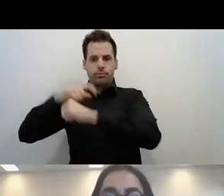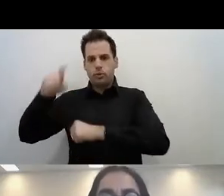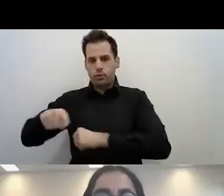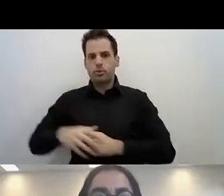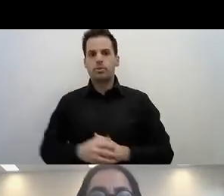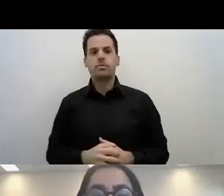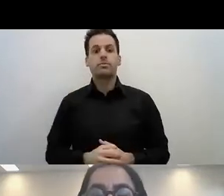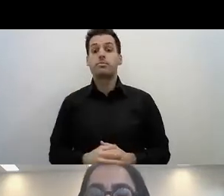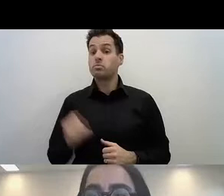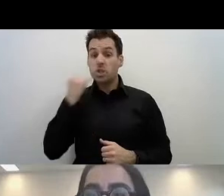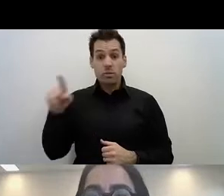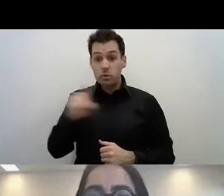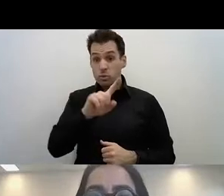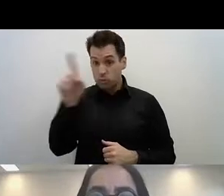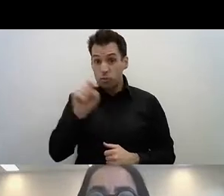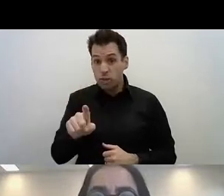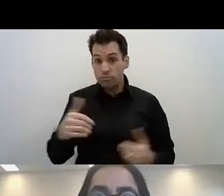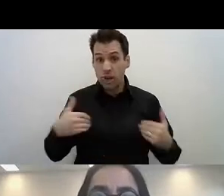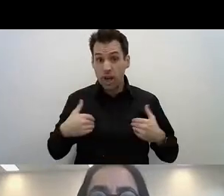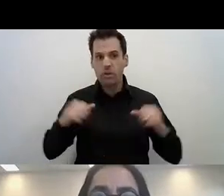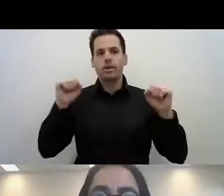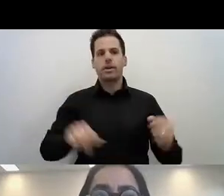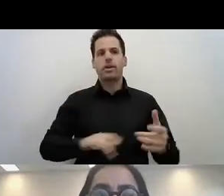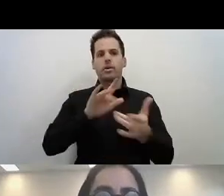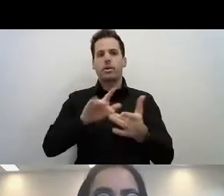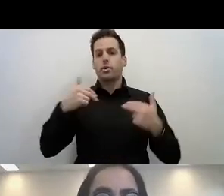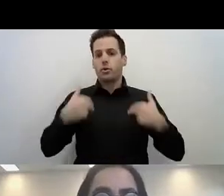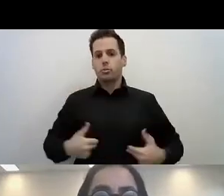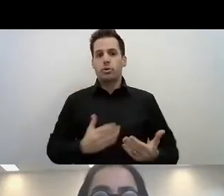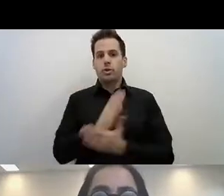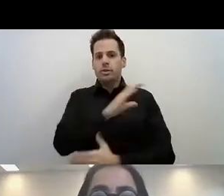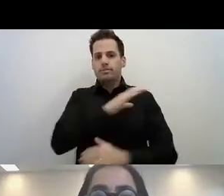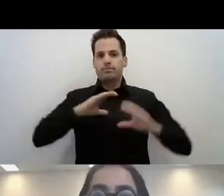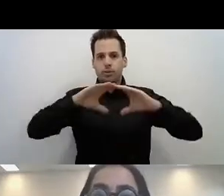these issues feel free to contact the manitoba human rights commission you can email phone us or